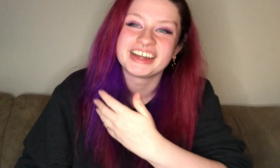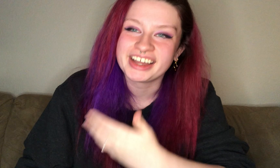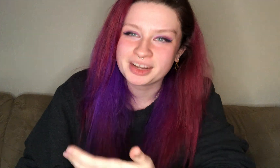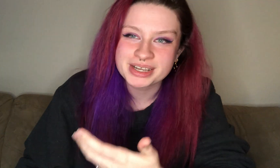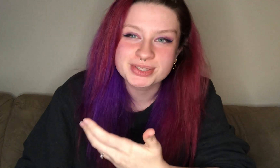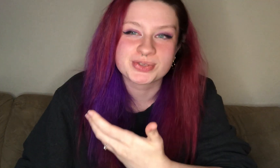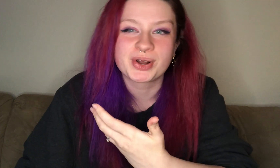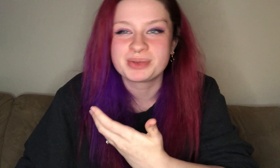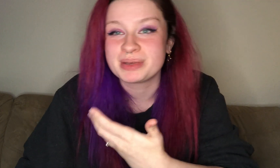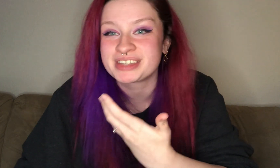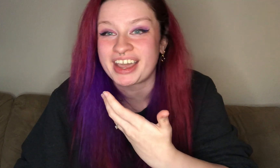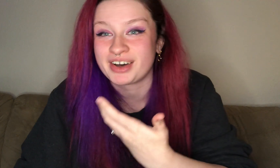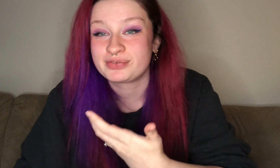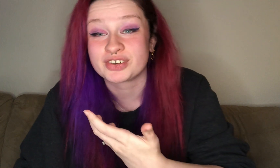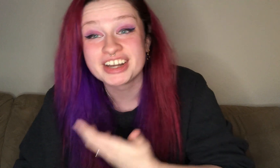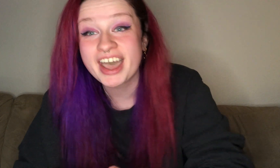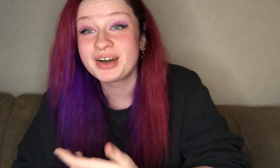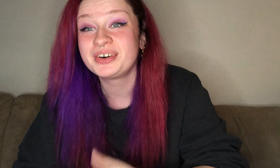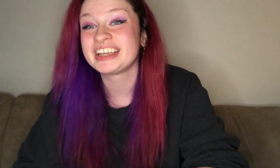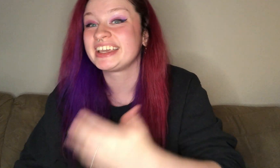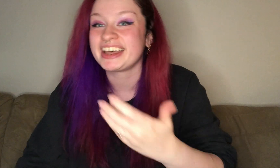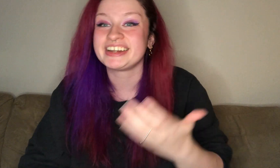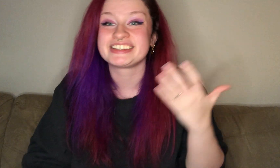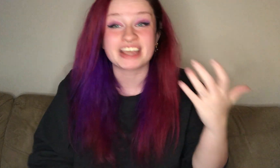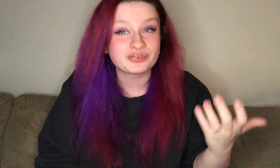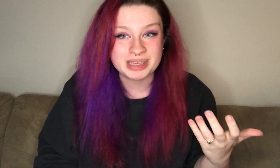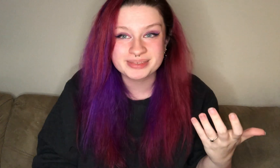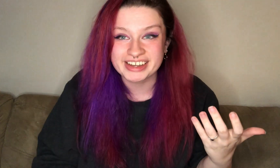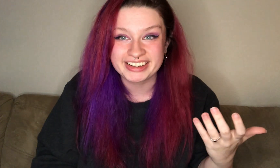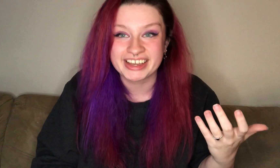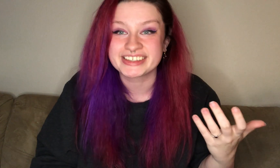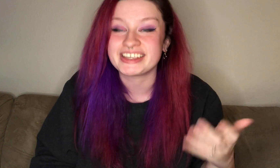anyways those are all the memes i have for now again deafmemes.exe